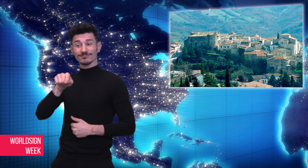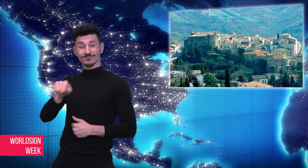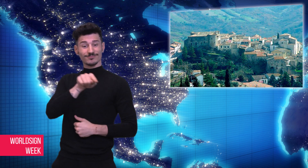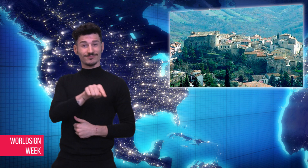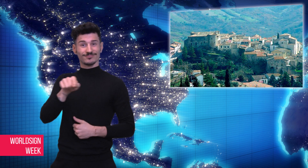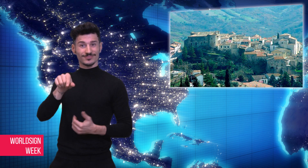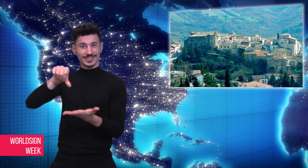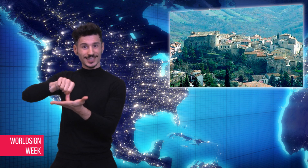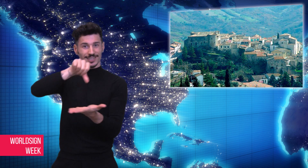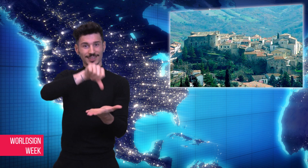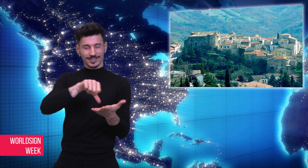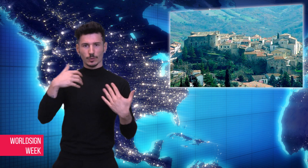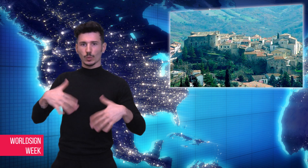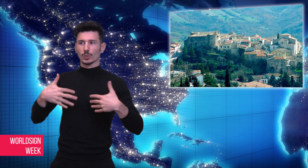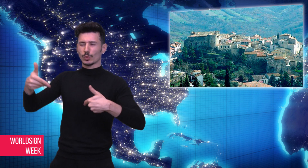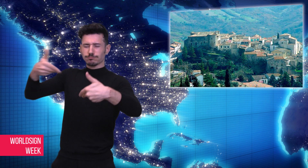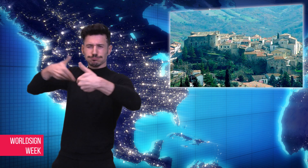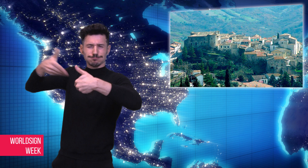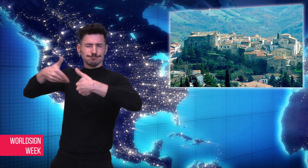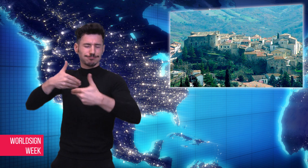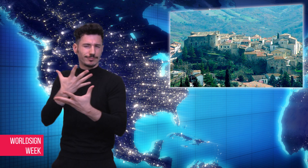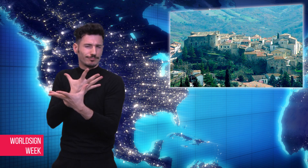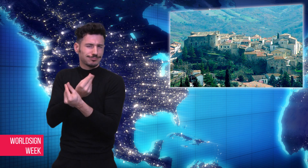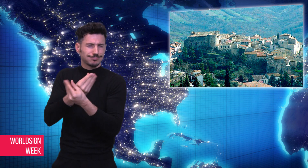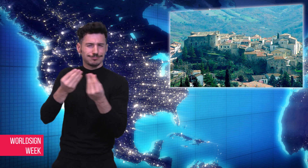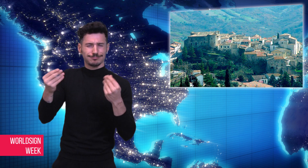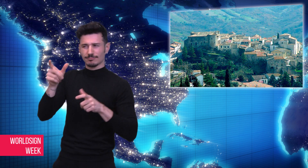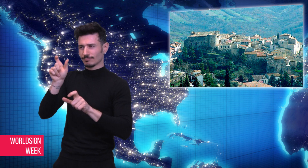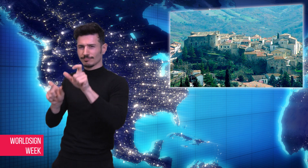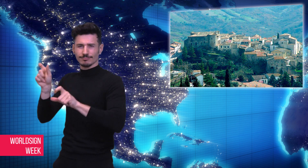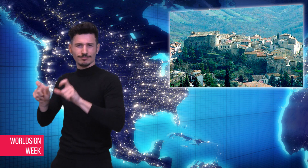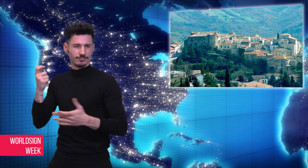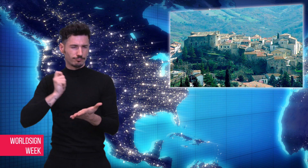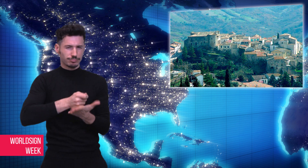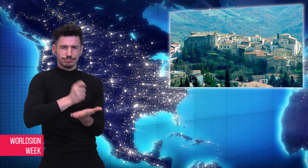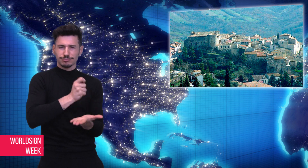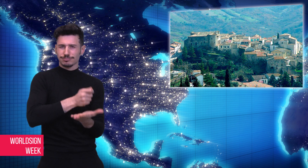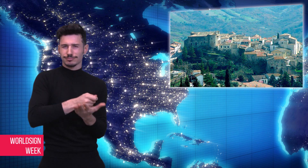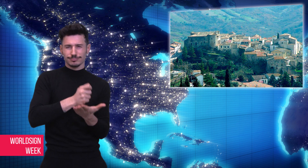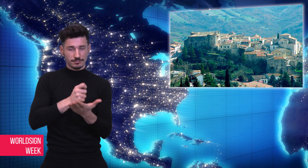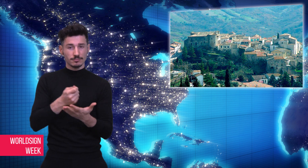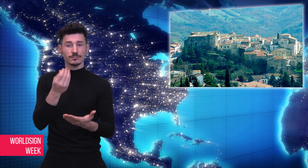their homes! Both towns have been overwhelmed with